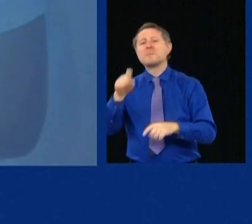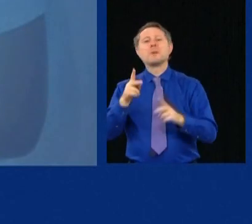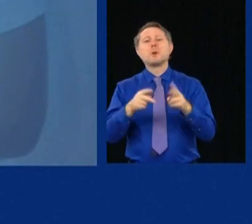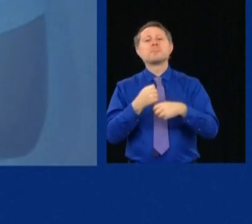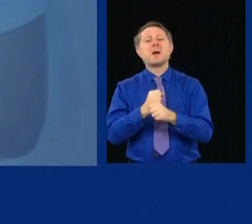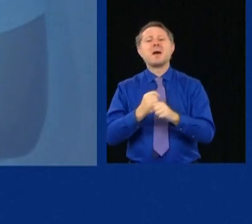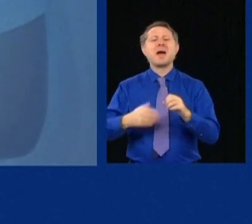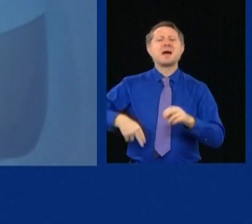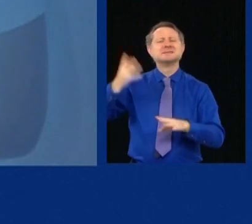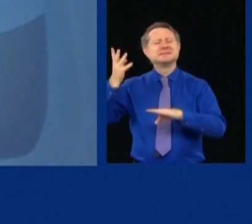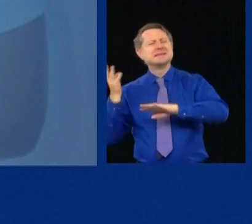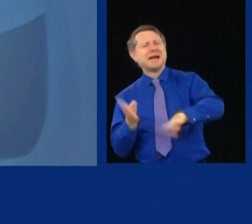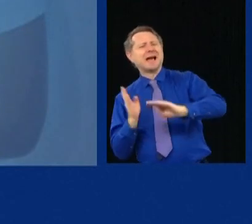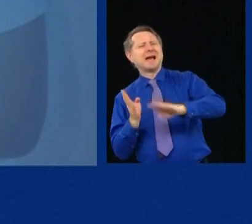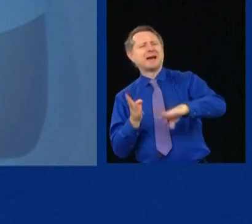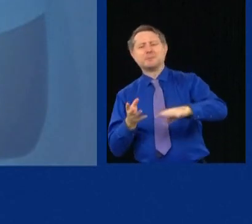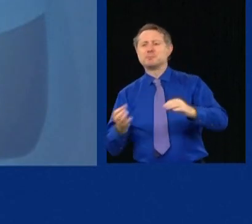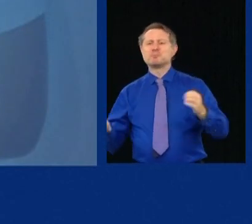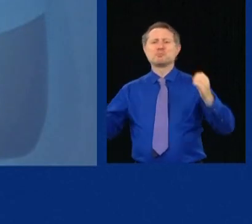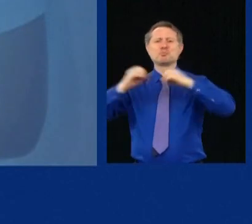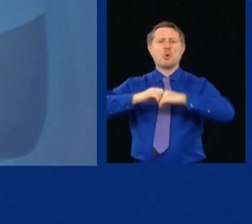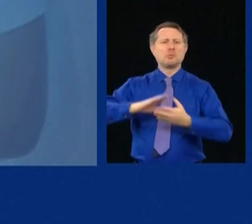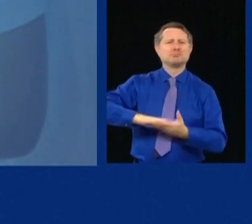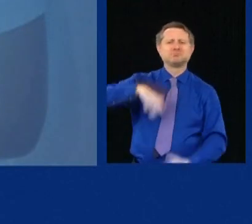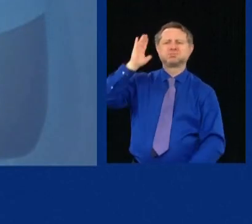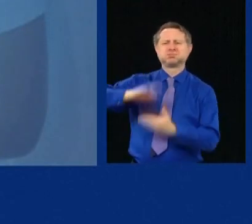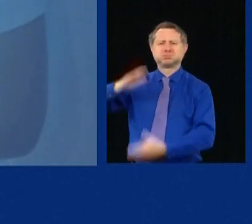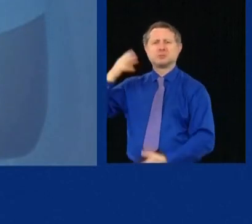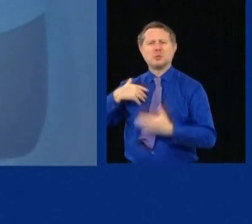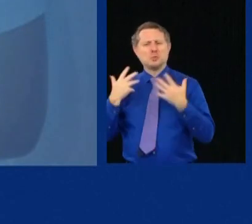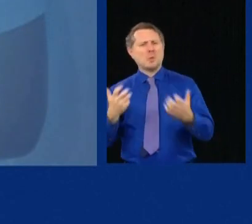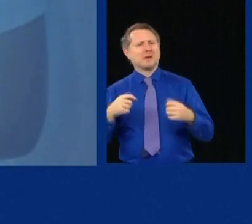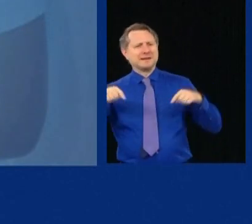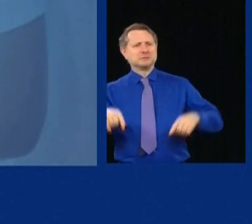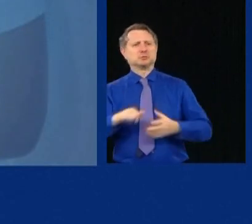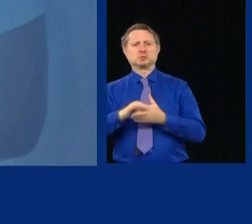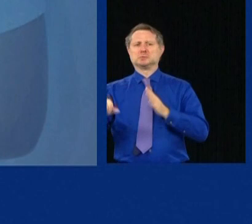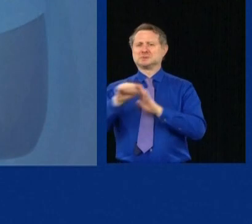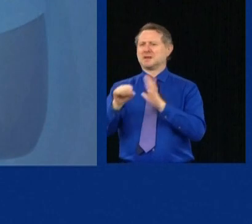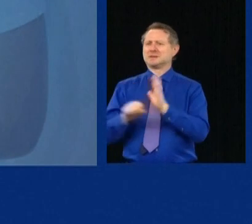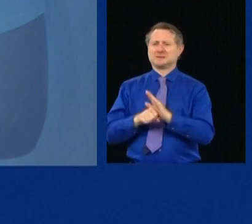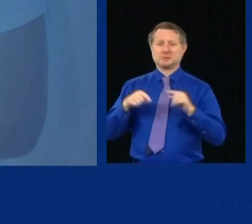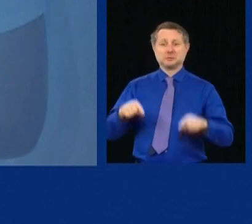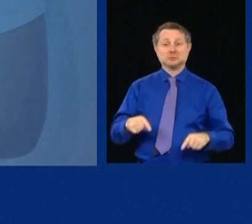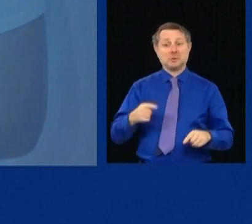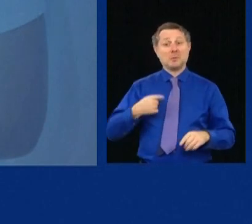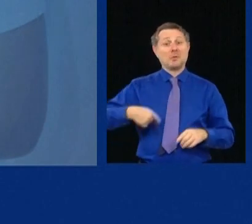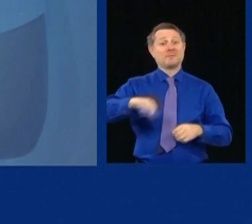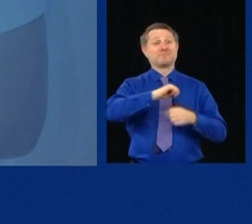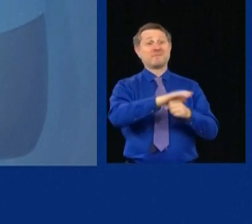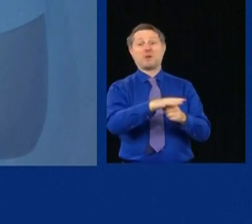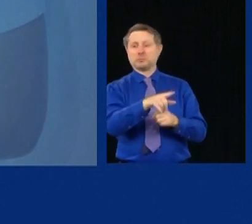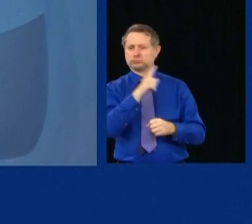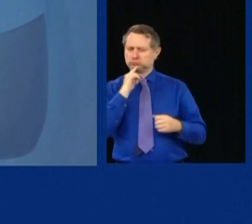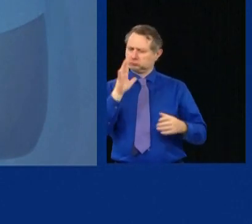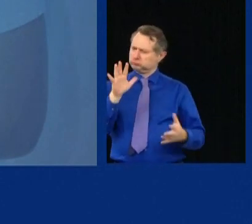TECHNOLOGICALLY. THE VOLUME IS THE PROBLEM. THE QUANTITY. BUT WE WANT TO DEVELOP THAT HERE